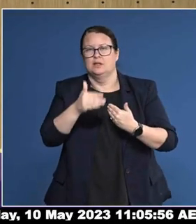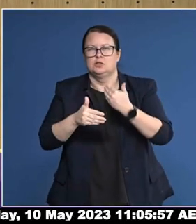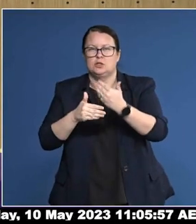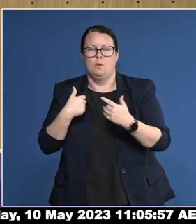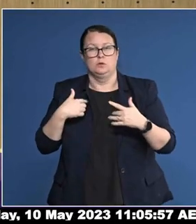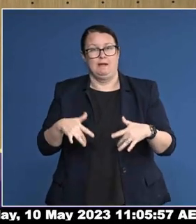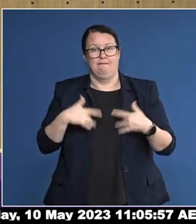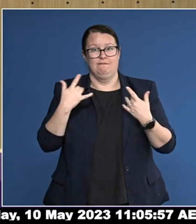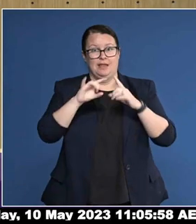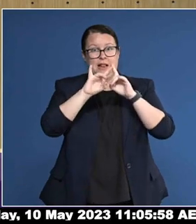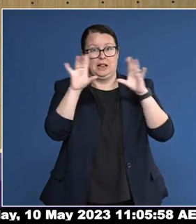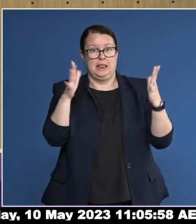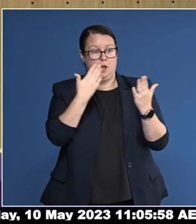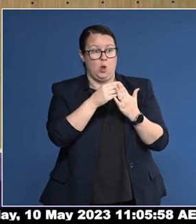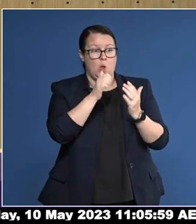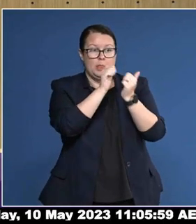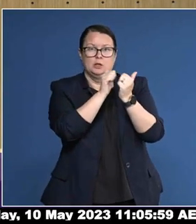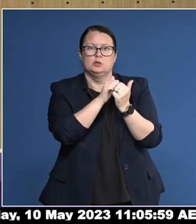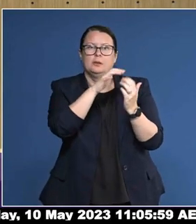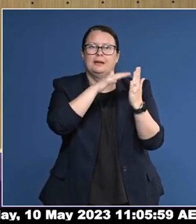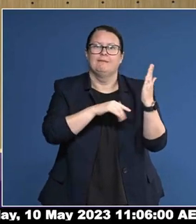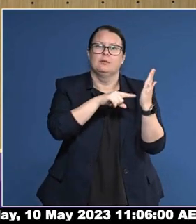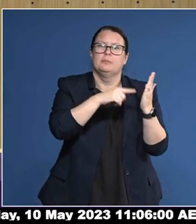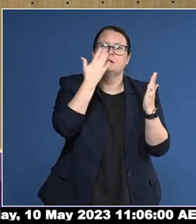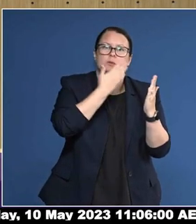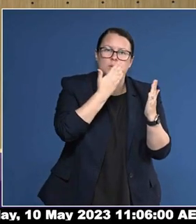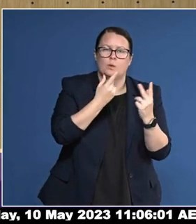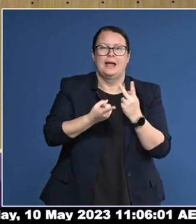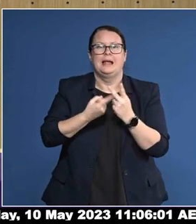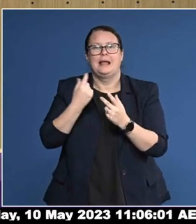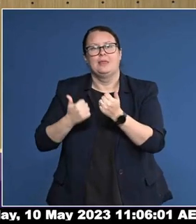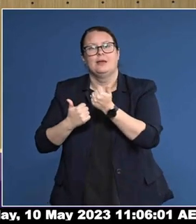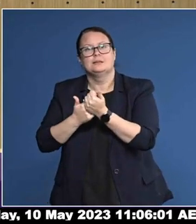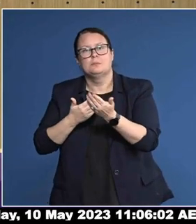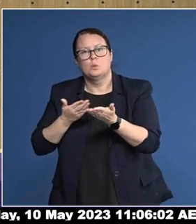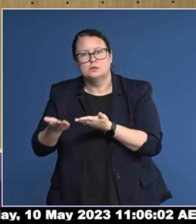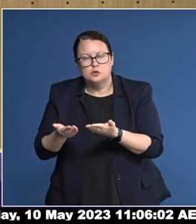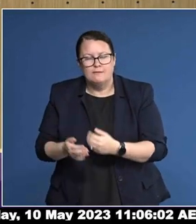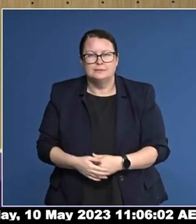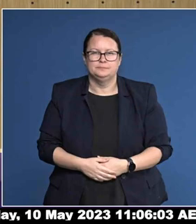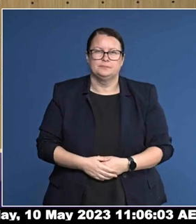the school and also from other support services - is that there were periods of time